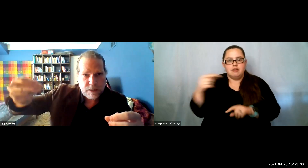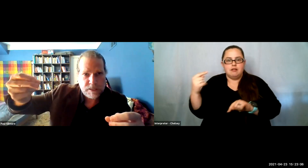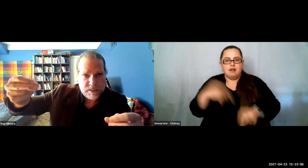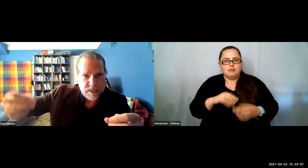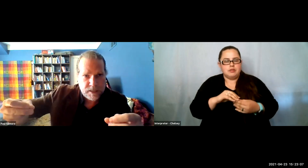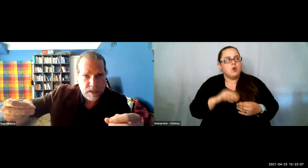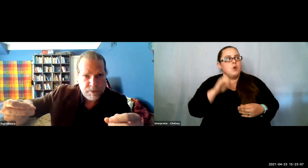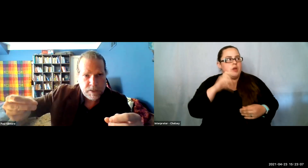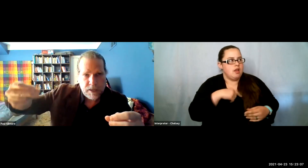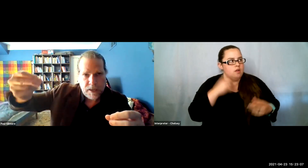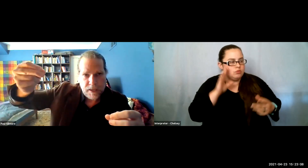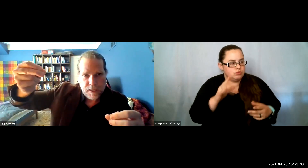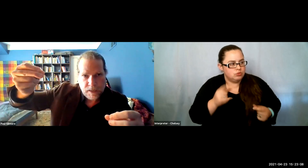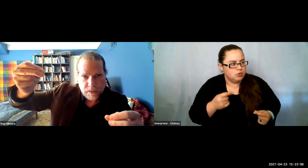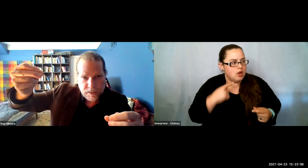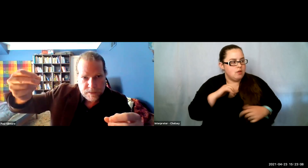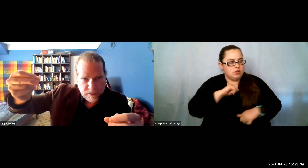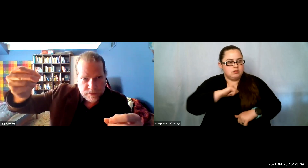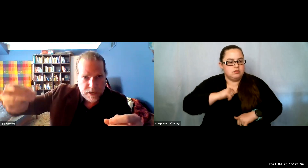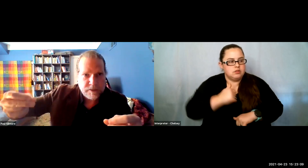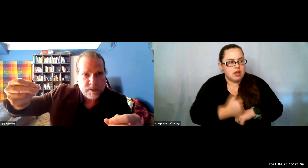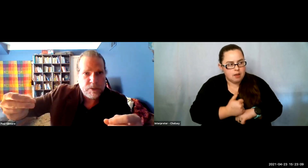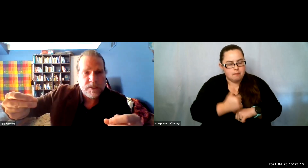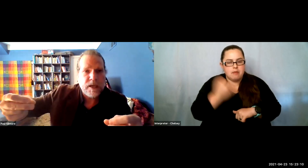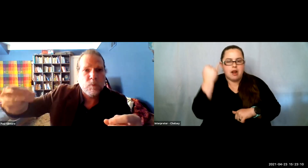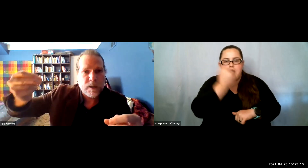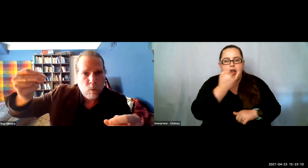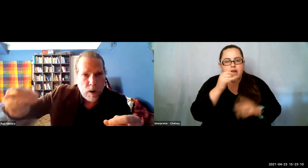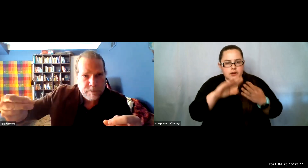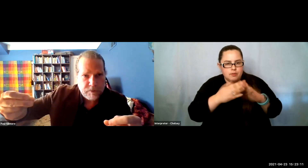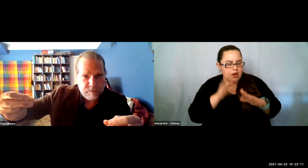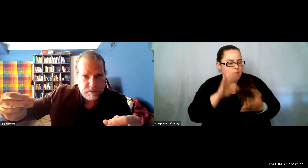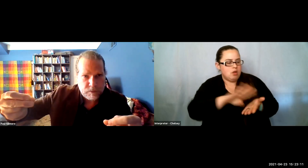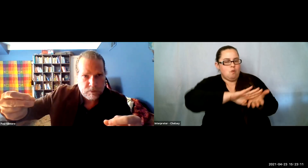I'm going to set up a an Italian community, and we're going to wipe out the people who